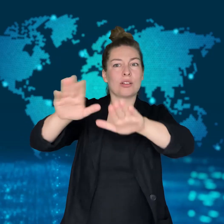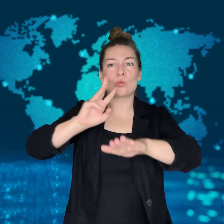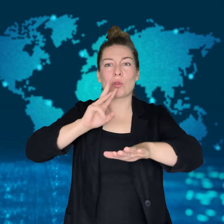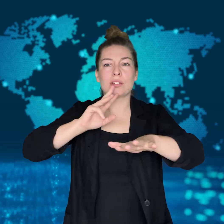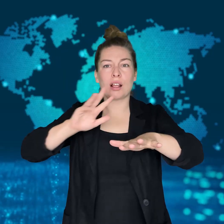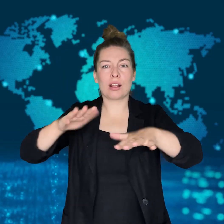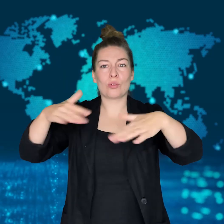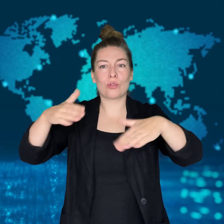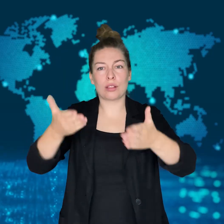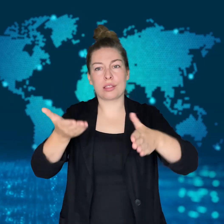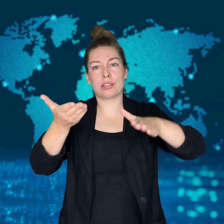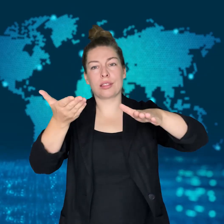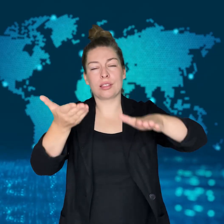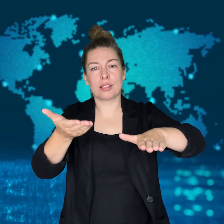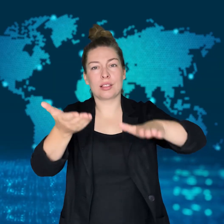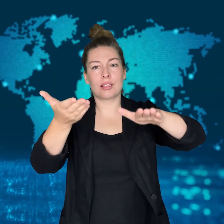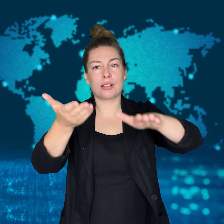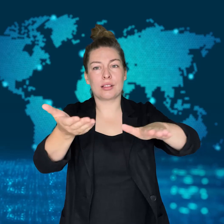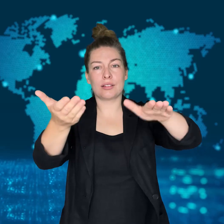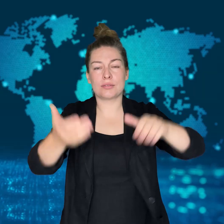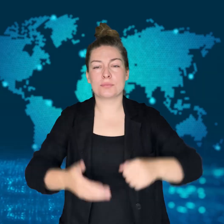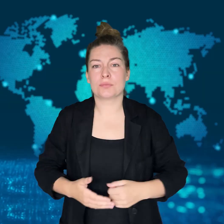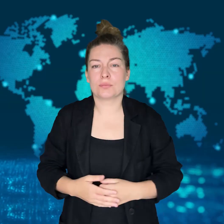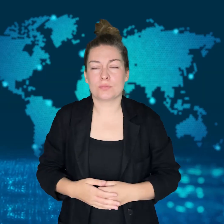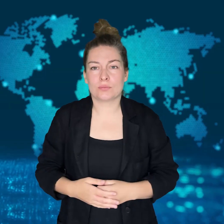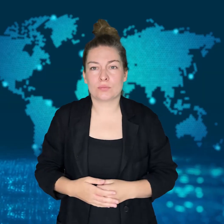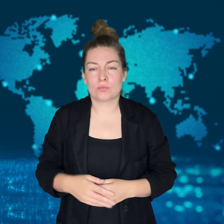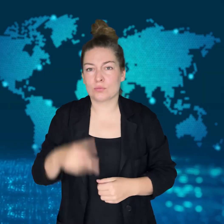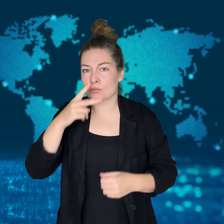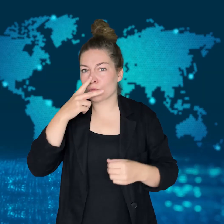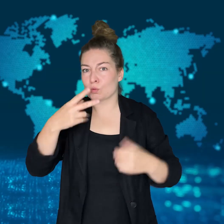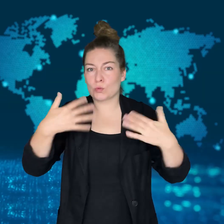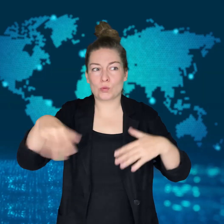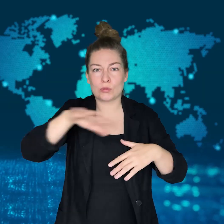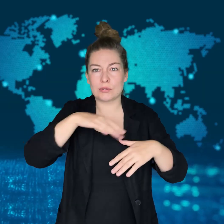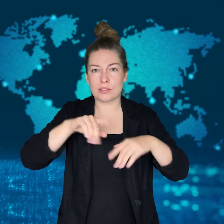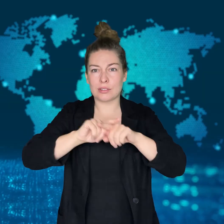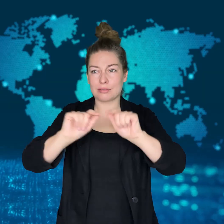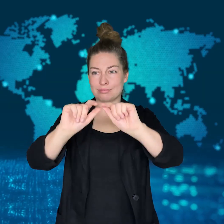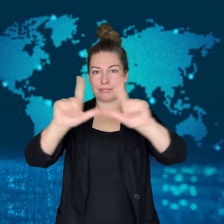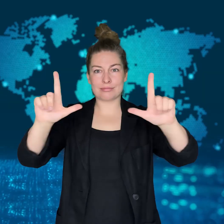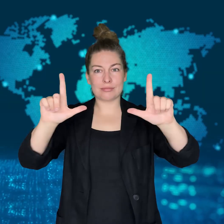at the side of a lake.